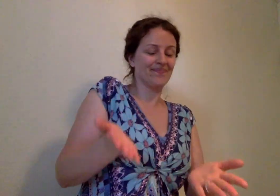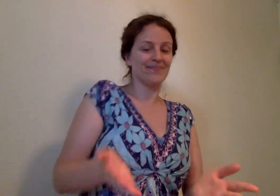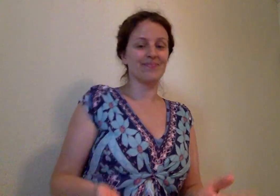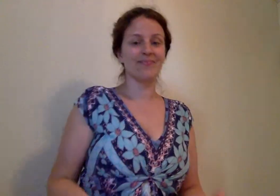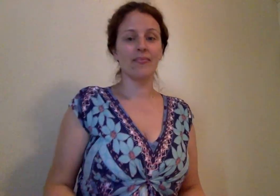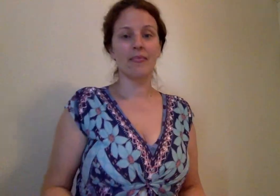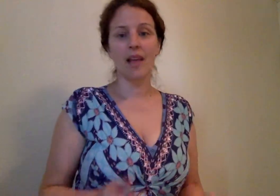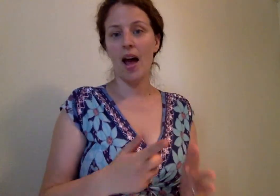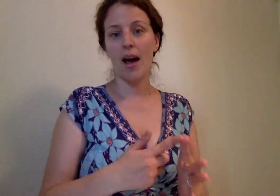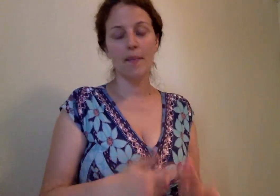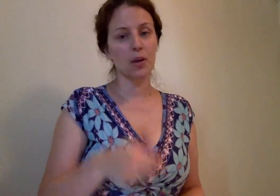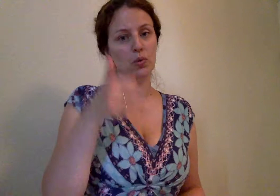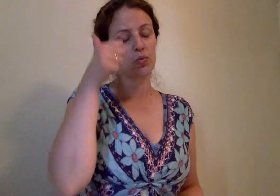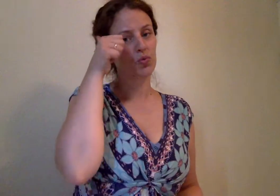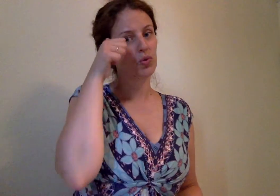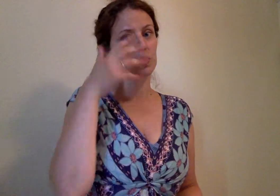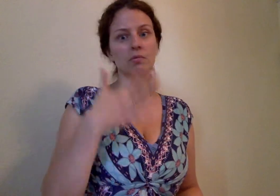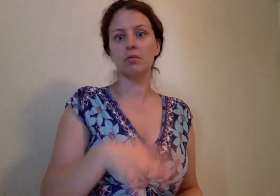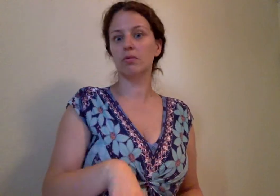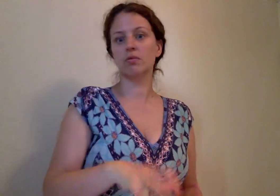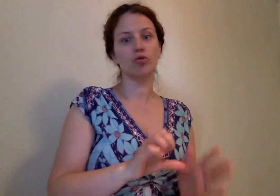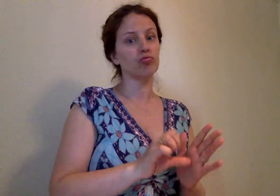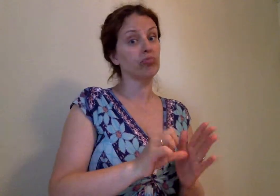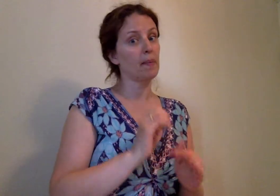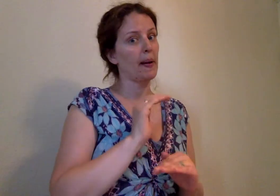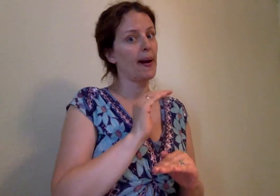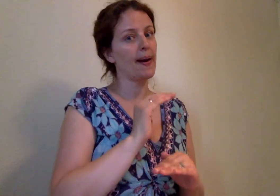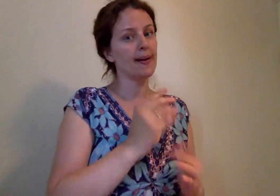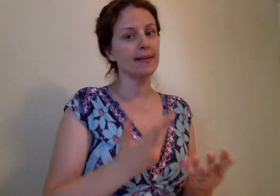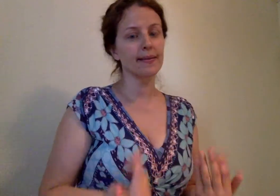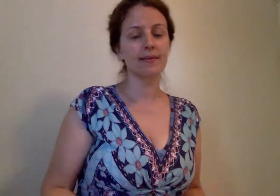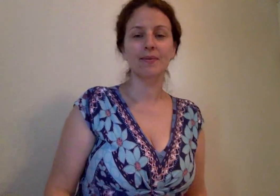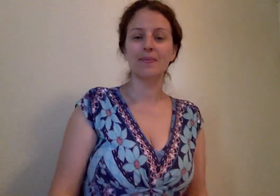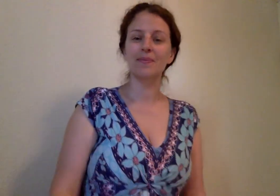Emma knew trouble ahead.